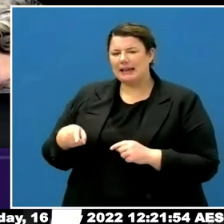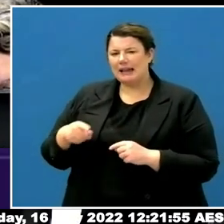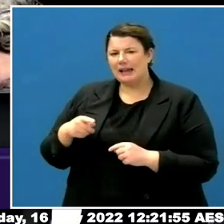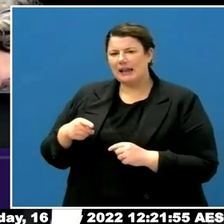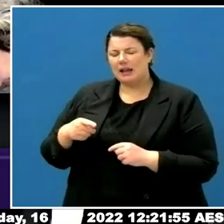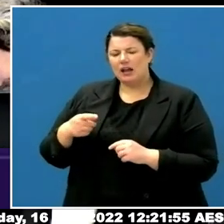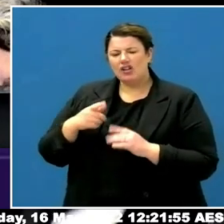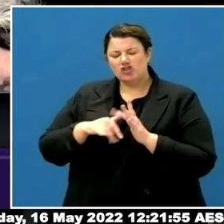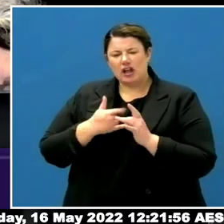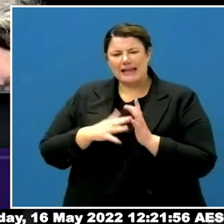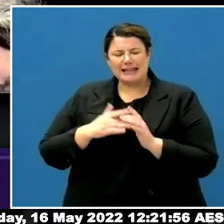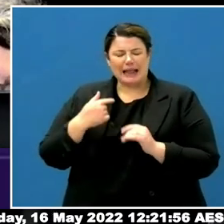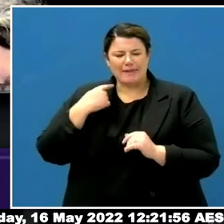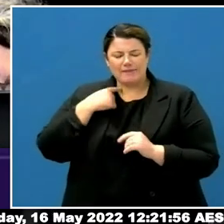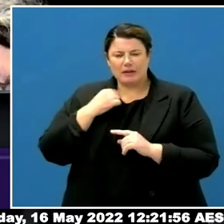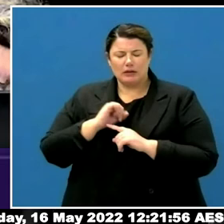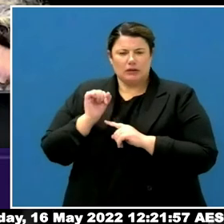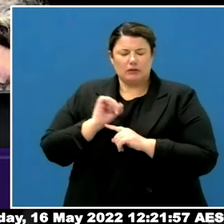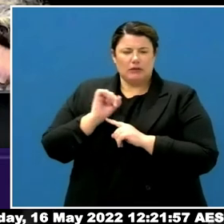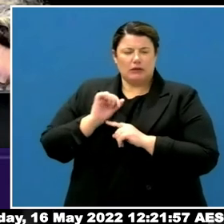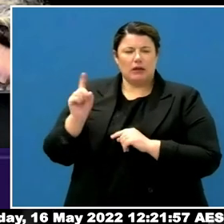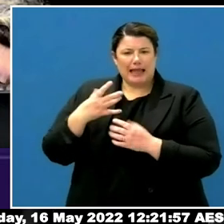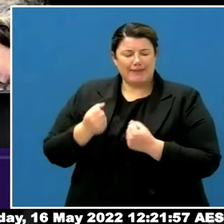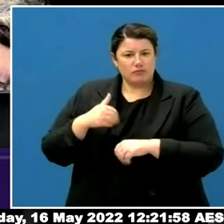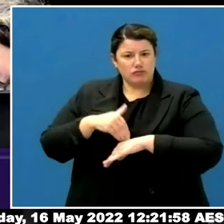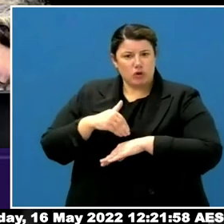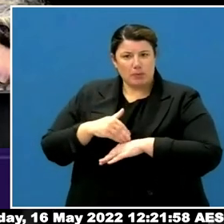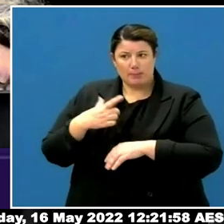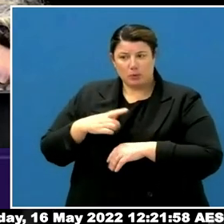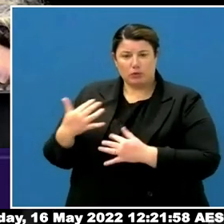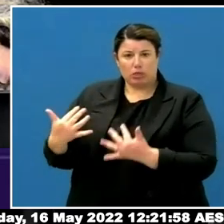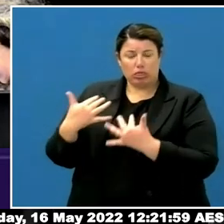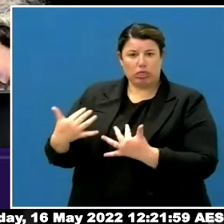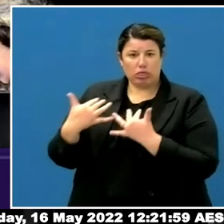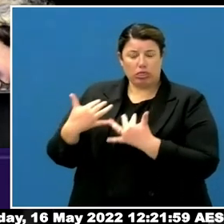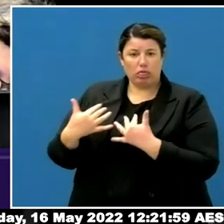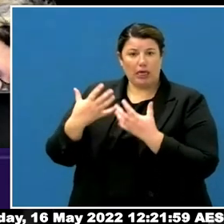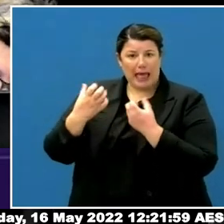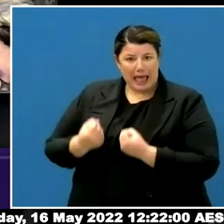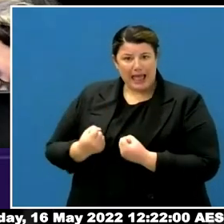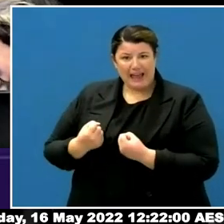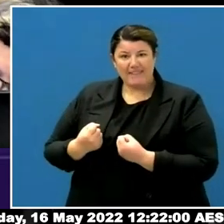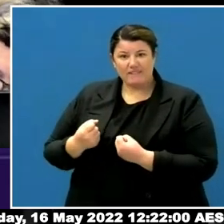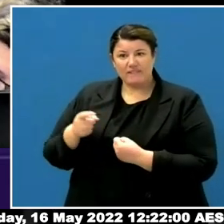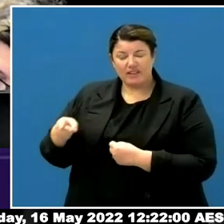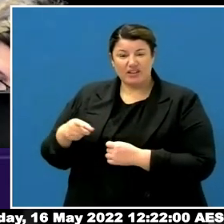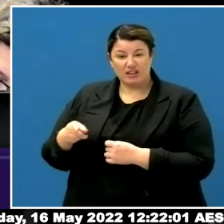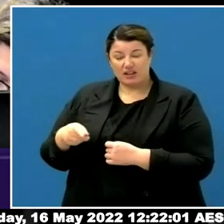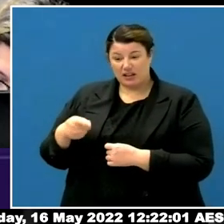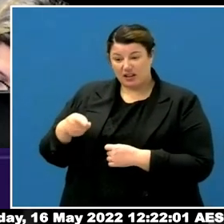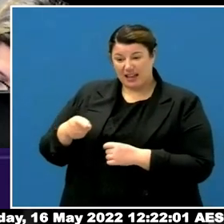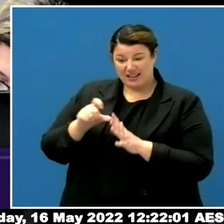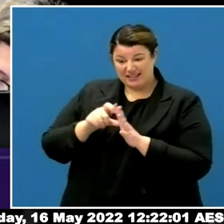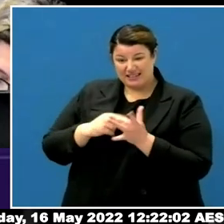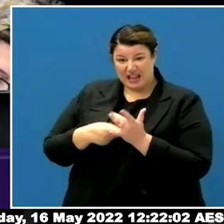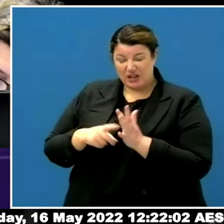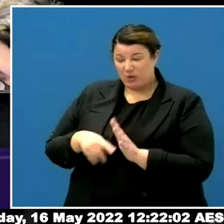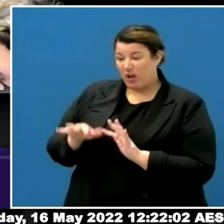Yes. MR FOGARTY: And also that Mr Nuumaalii filmed himself, in your words, taunting and agitating Toby - SALLY: Yes.